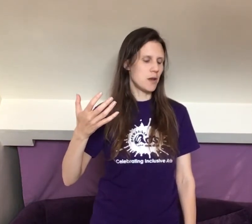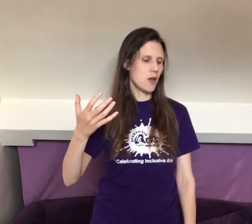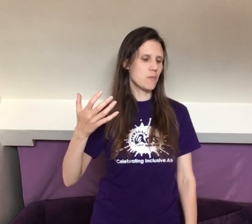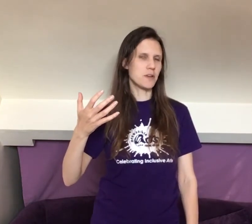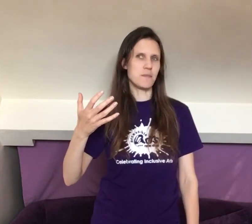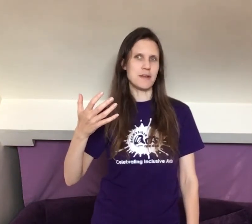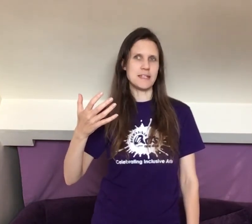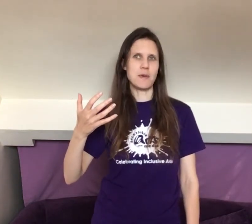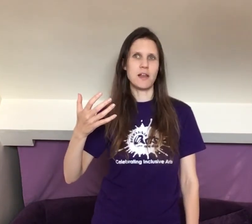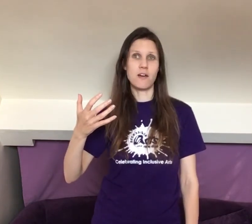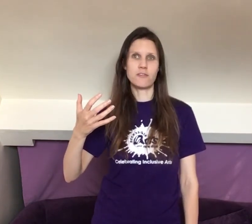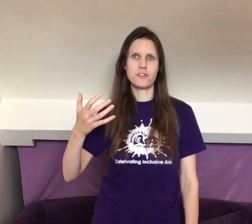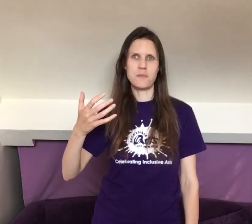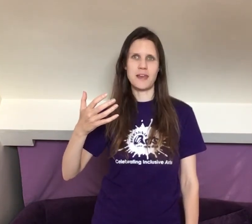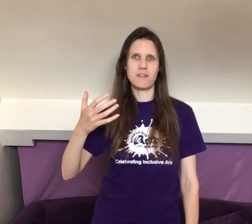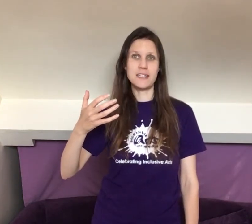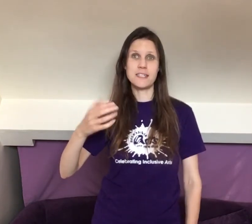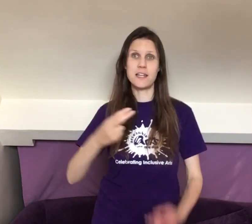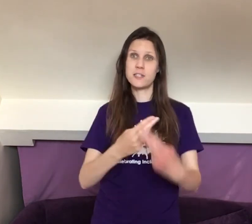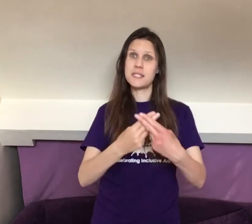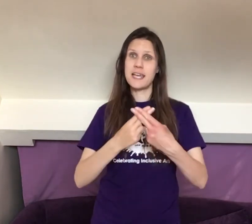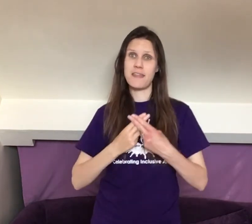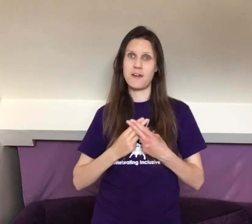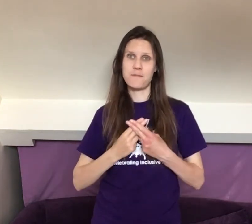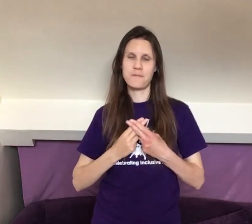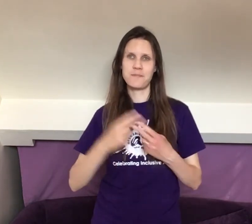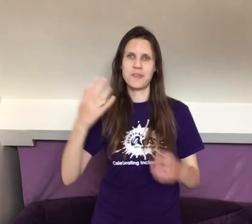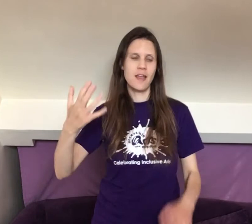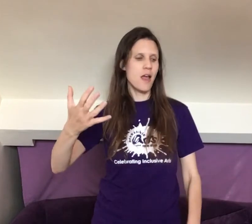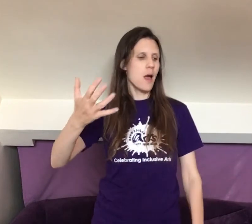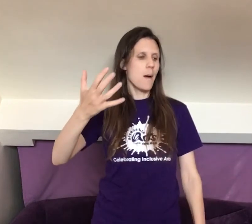blow bonny breeze my love to me. Ready? So let’s do it together.